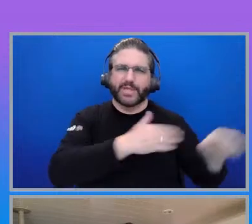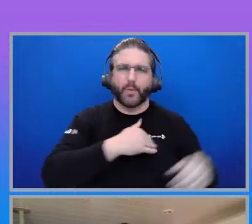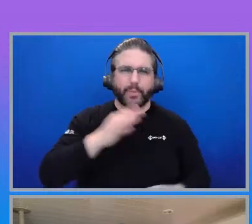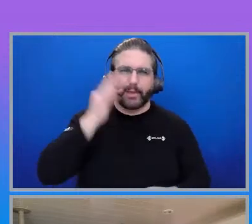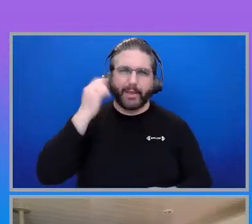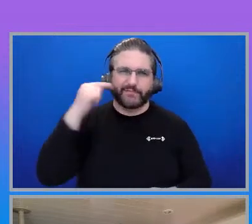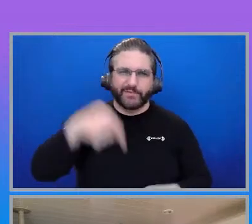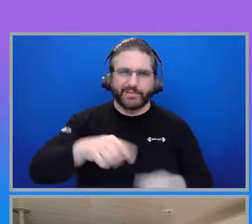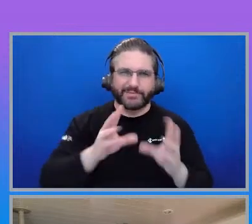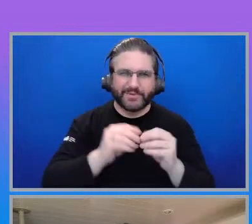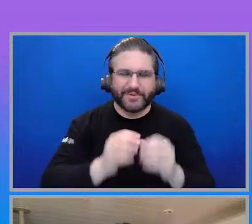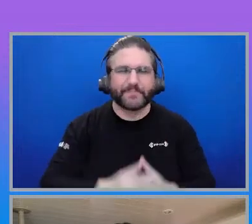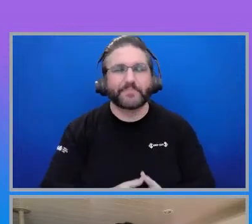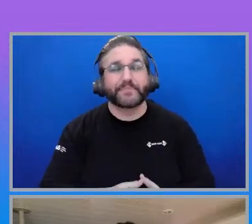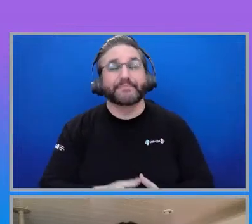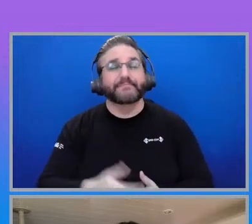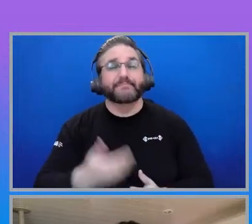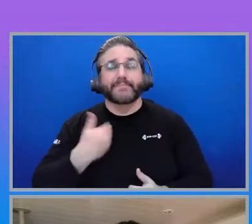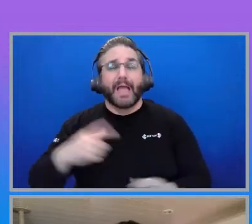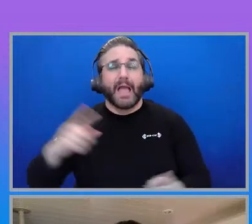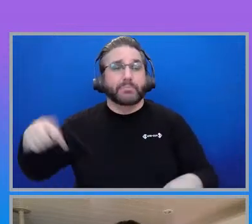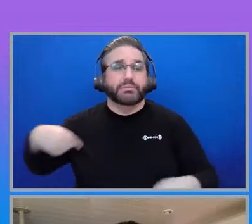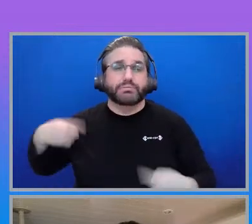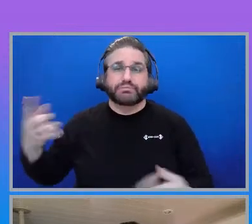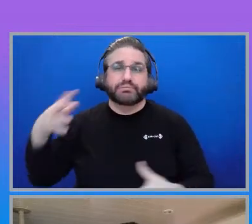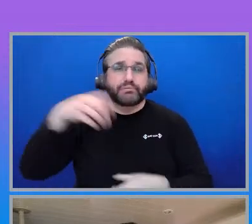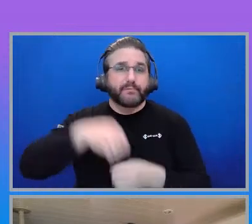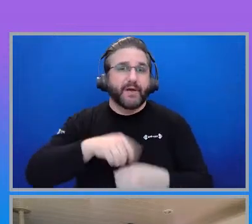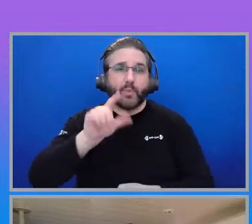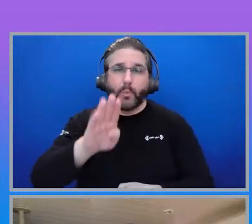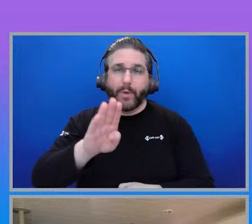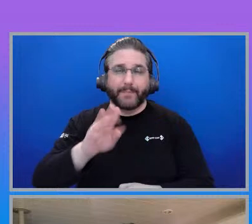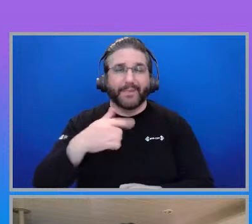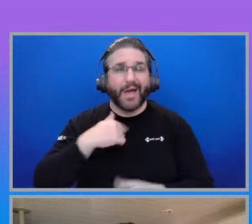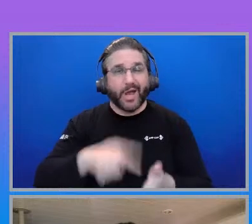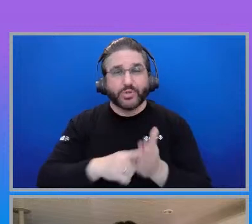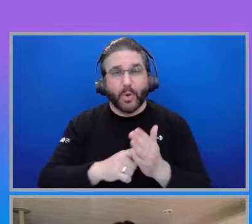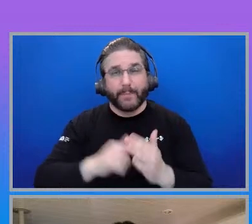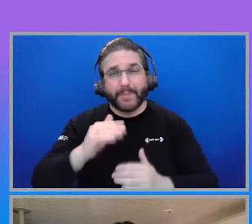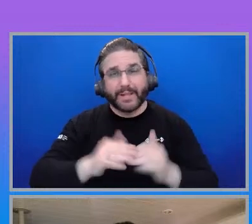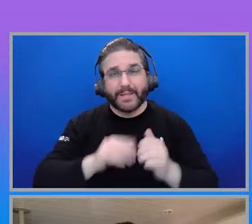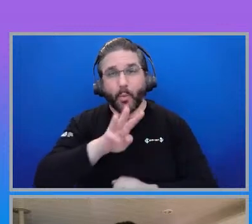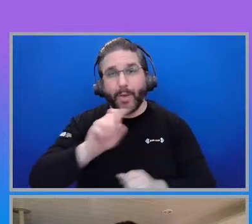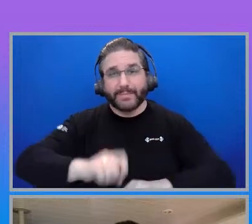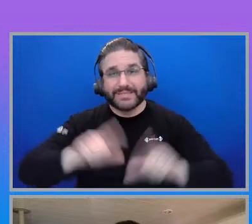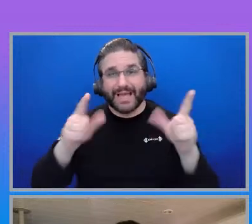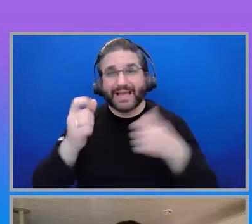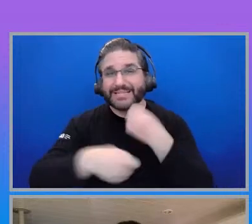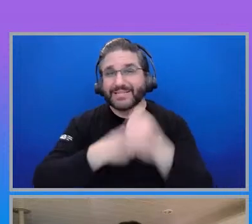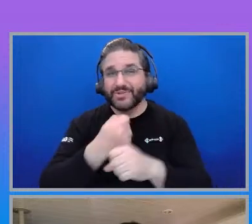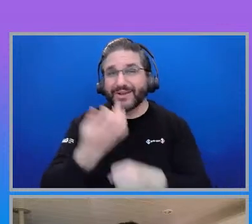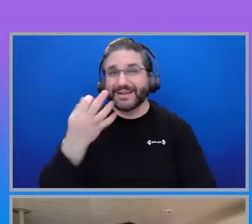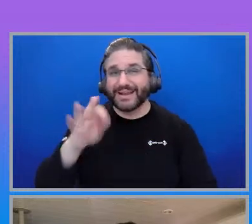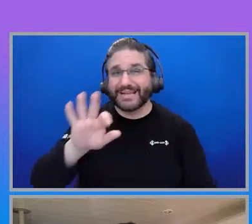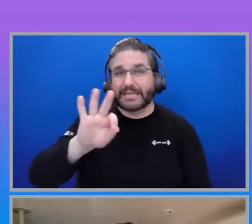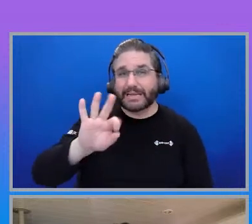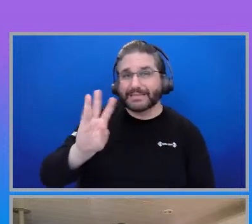web old timer. I started